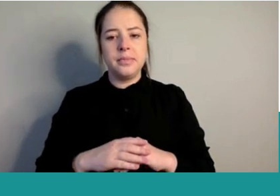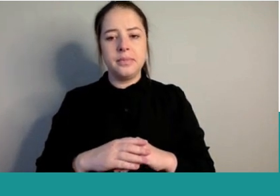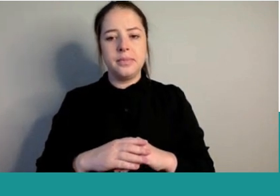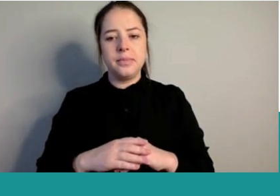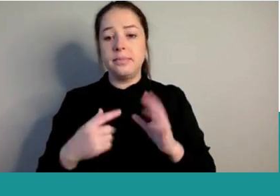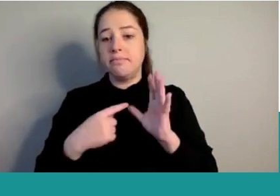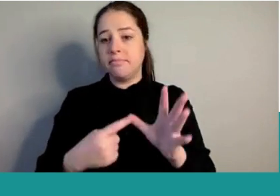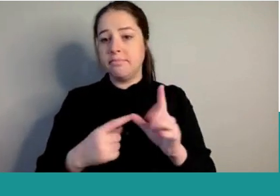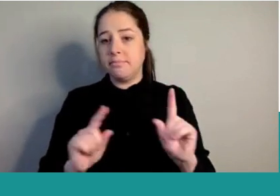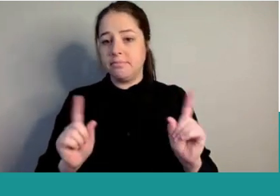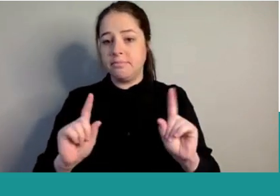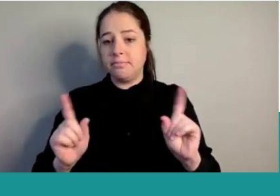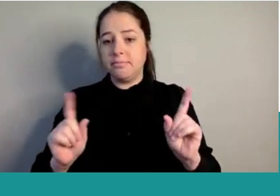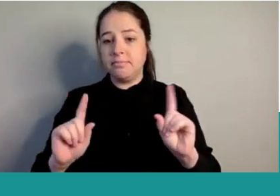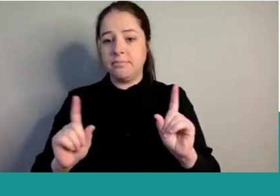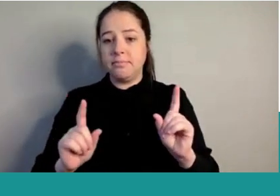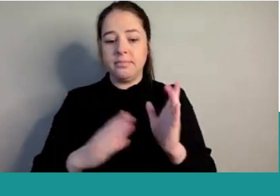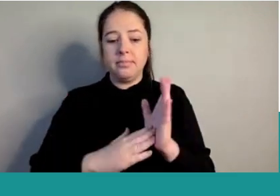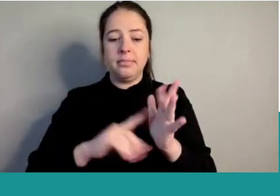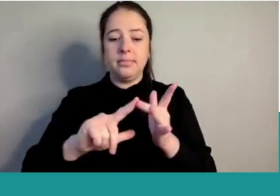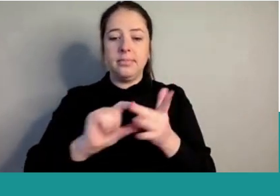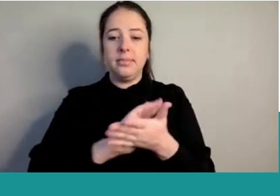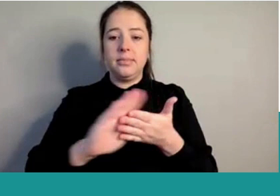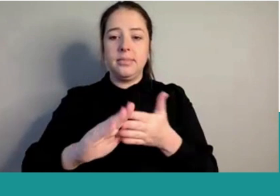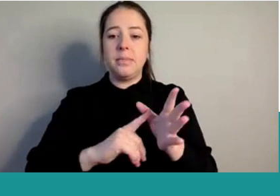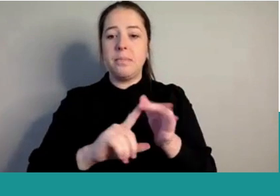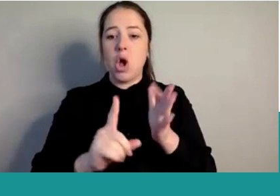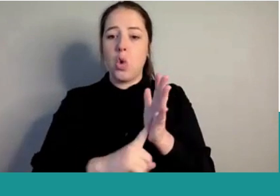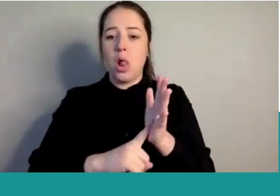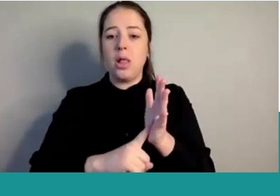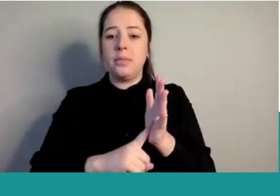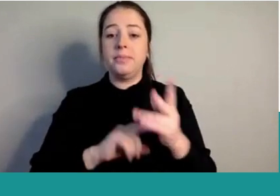The answer is Michael. So the second question